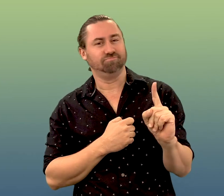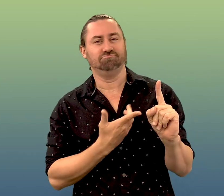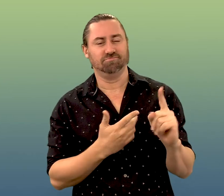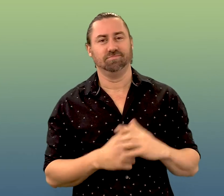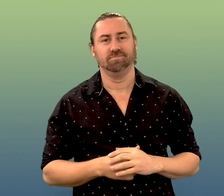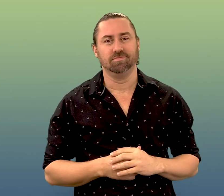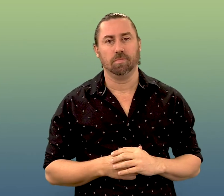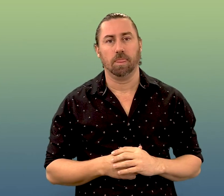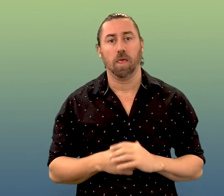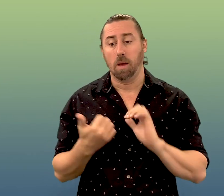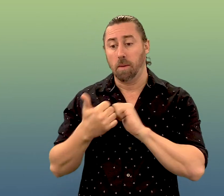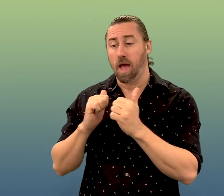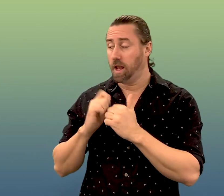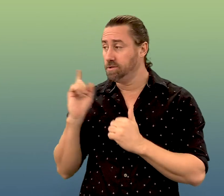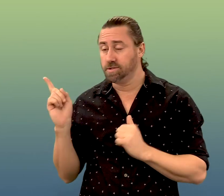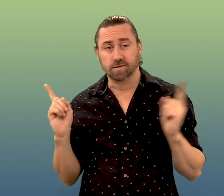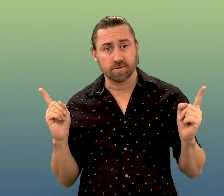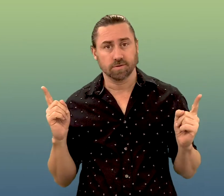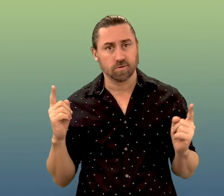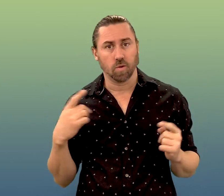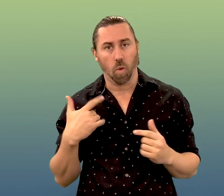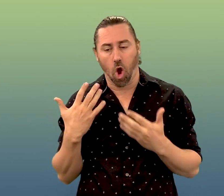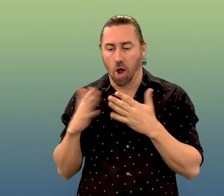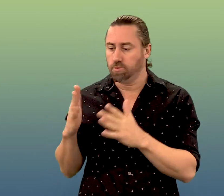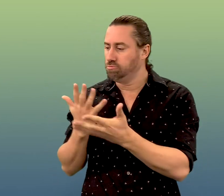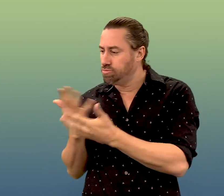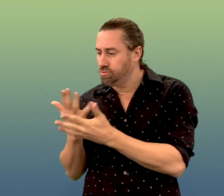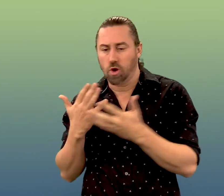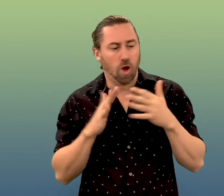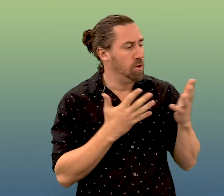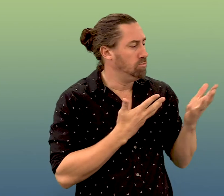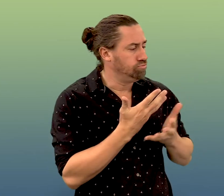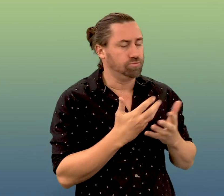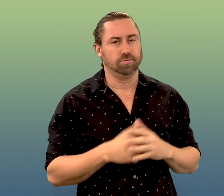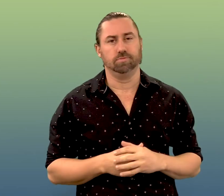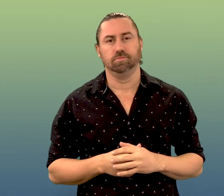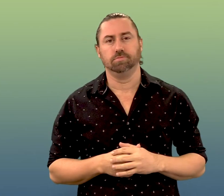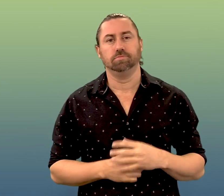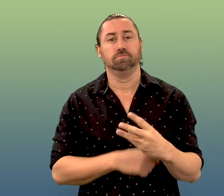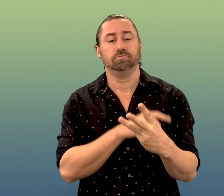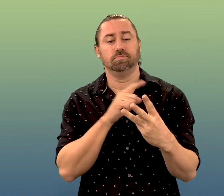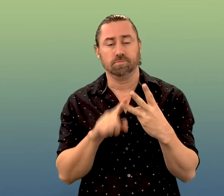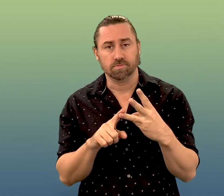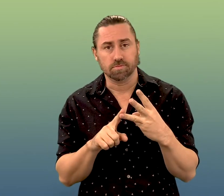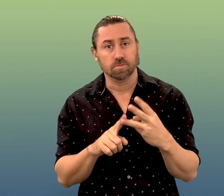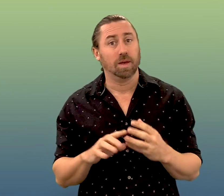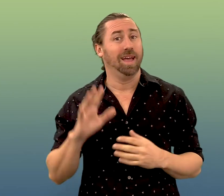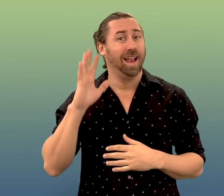Partners should see TMR as being open to suggestions from everyone. Three.